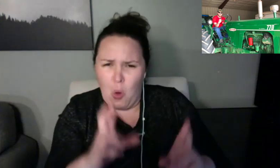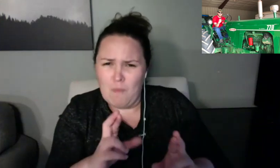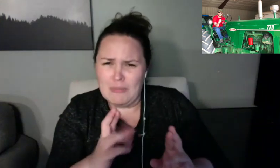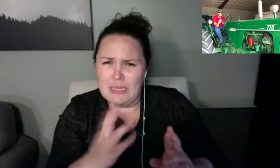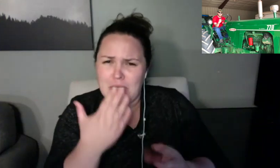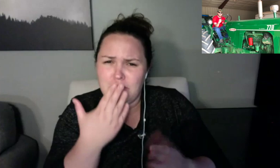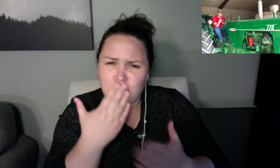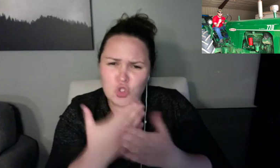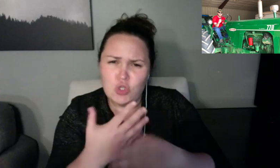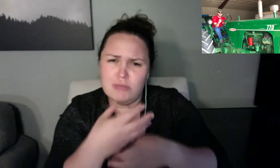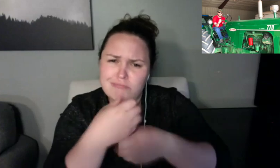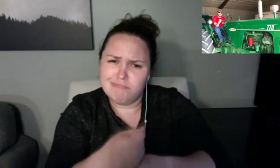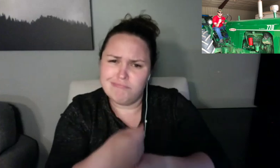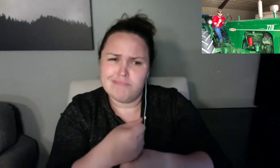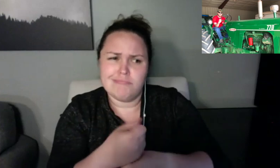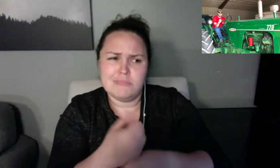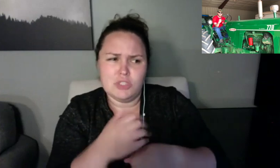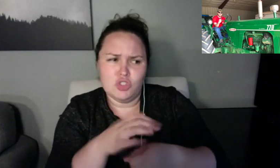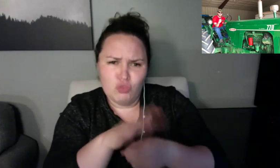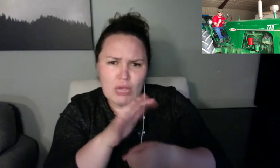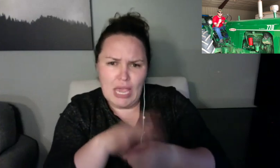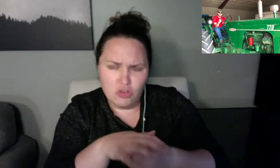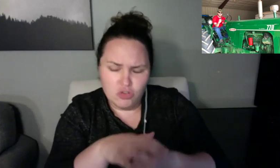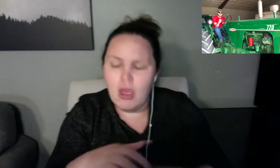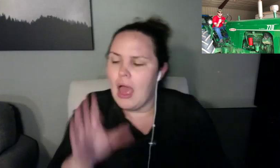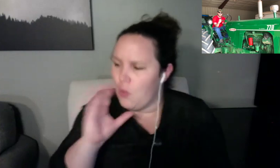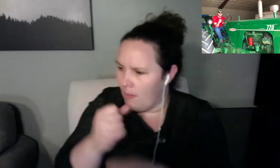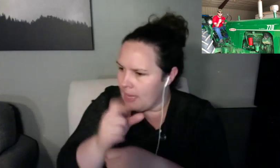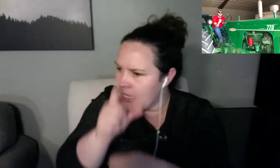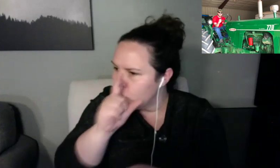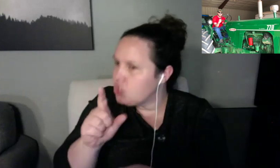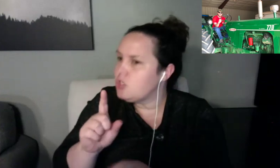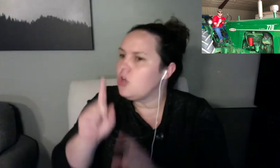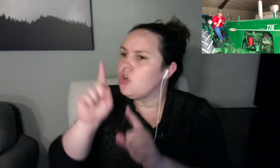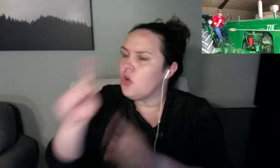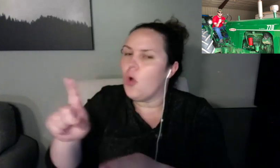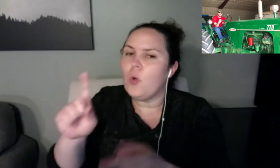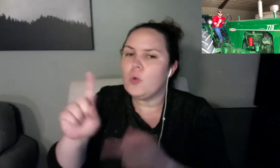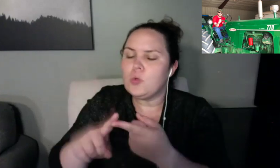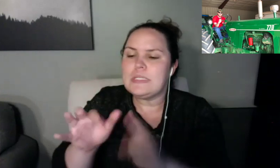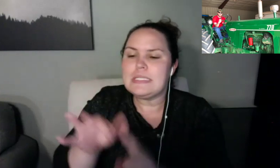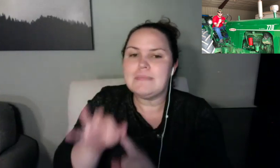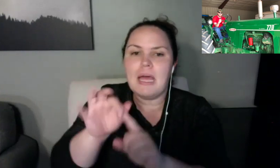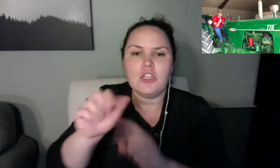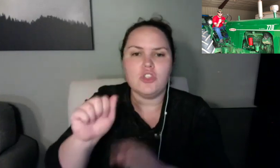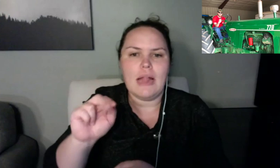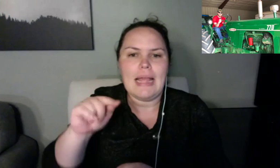He said I’ll make sure it’s a good one. Tyler I'm going to take it to a tractor pull for you. He sent me a video.